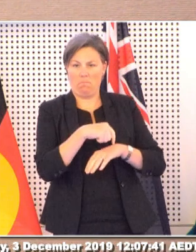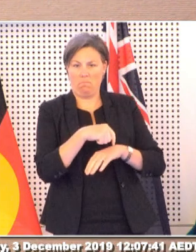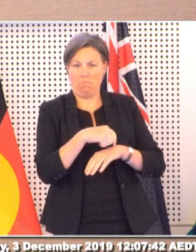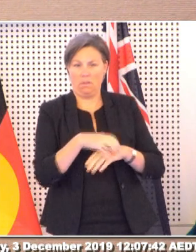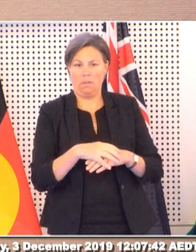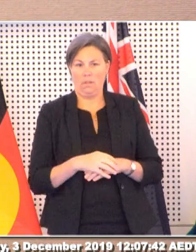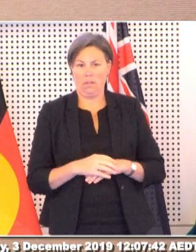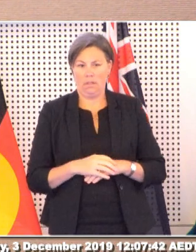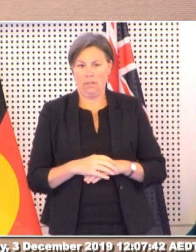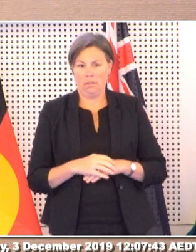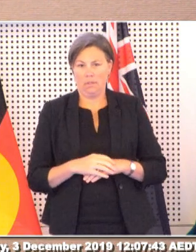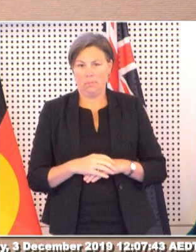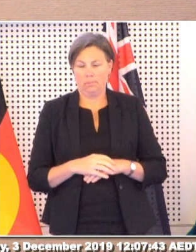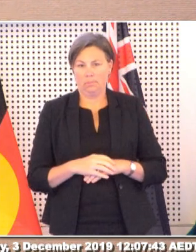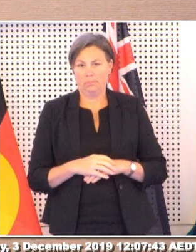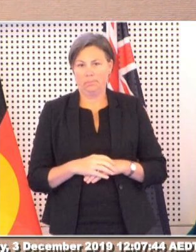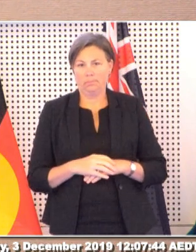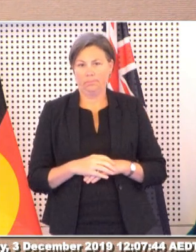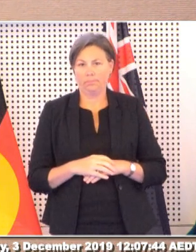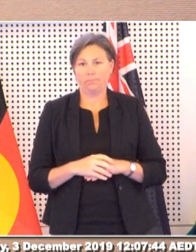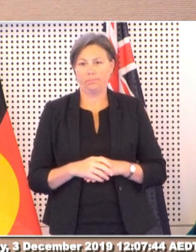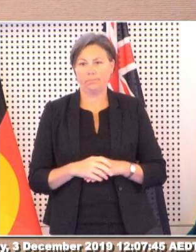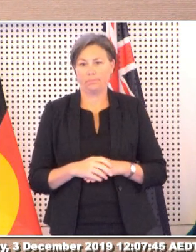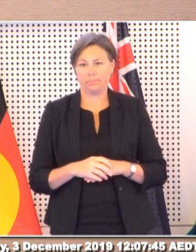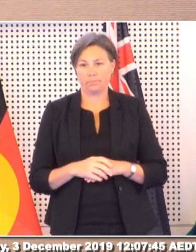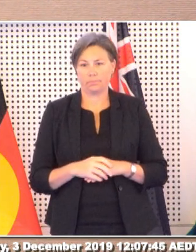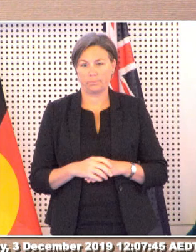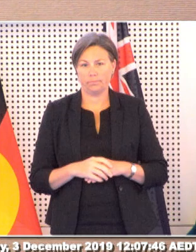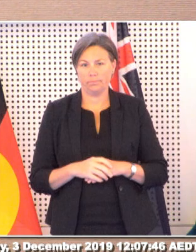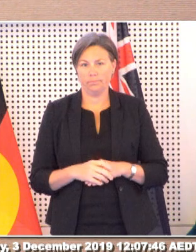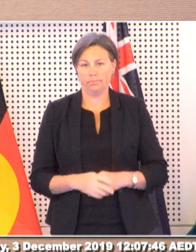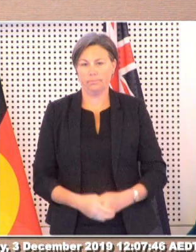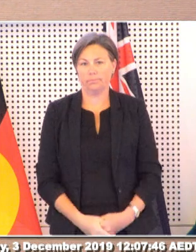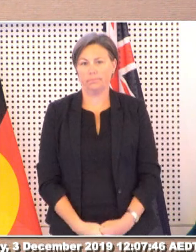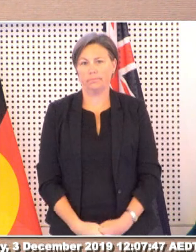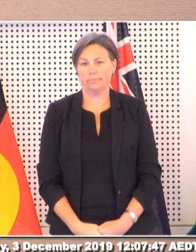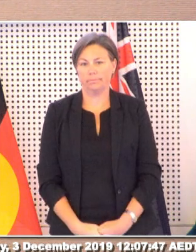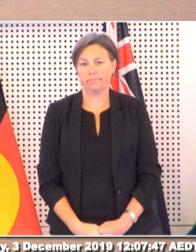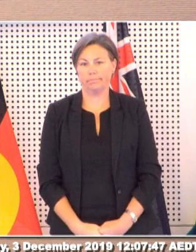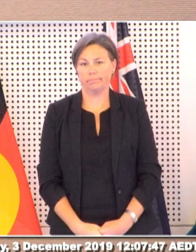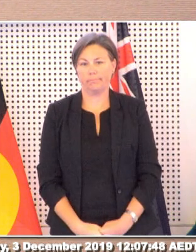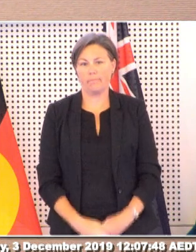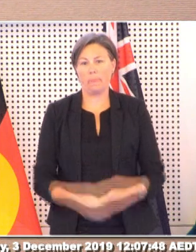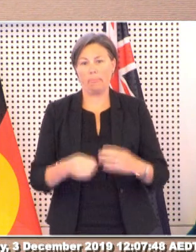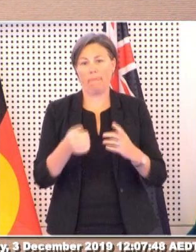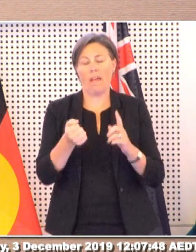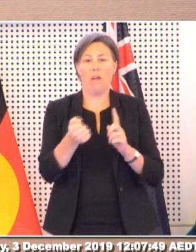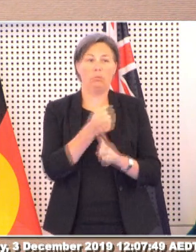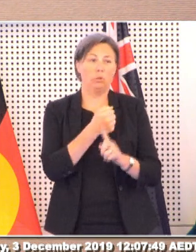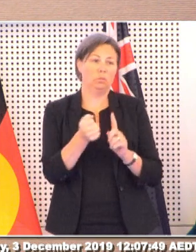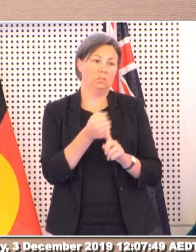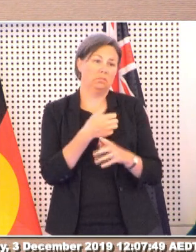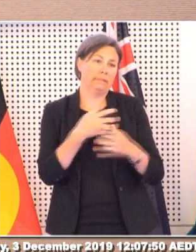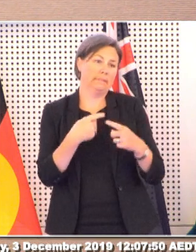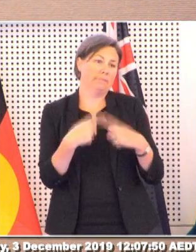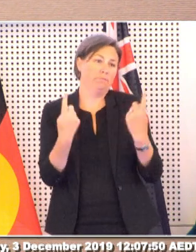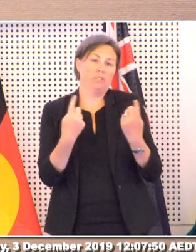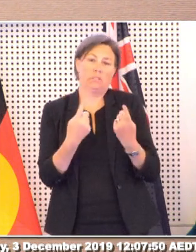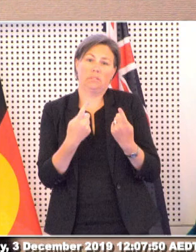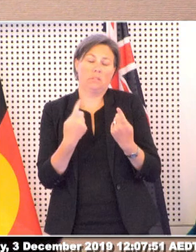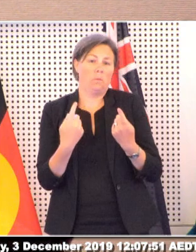The abuses that people had experienced – there were a range of abuses that – a set